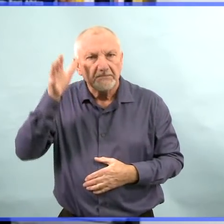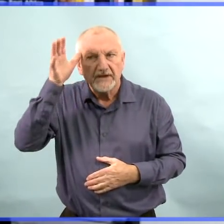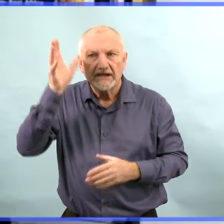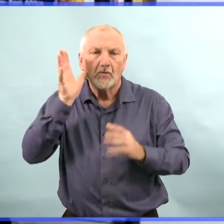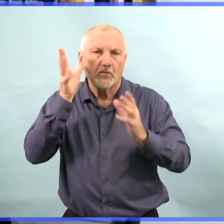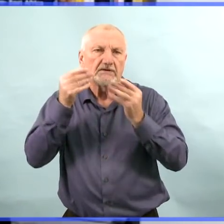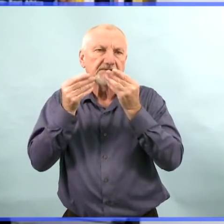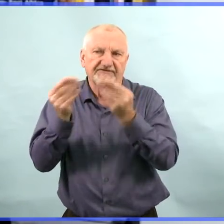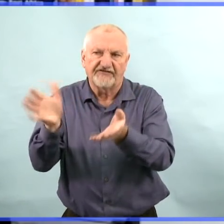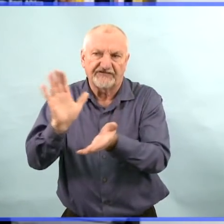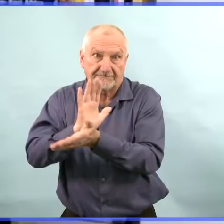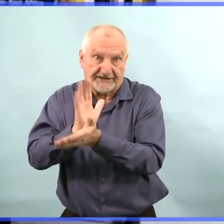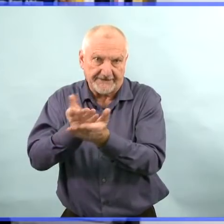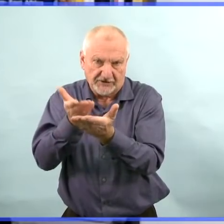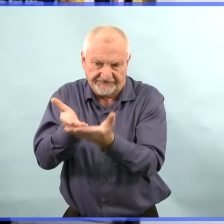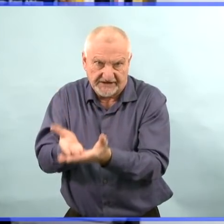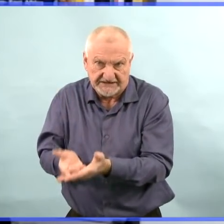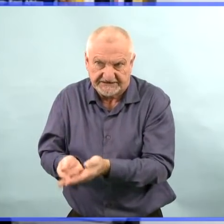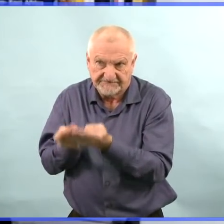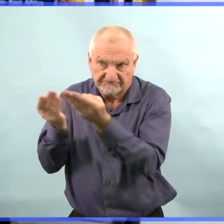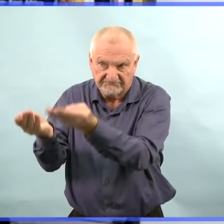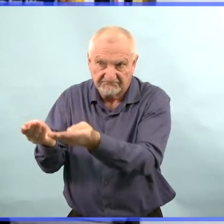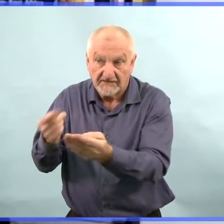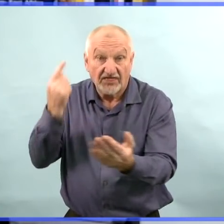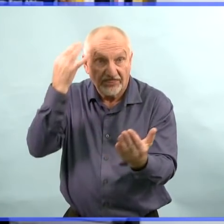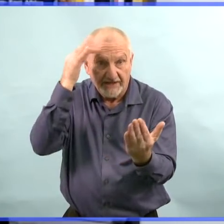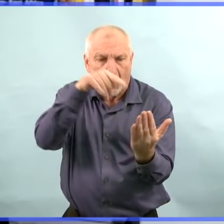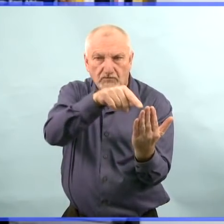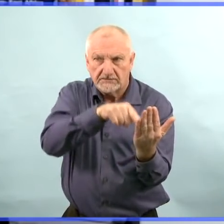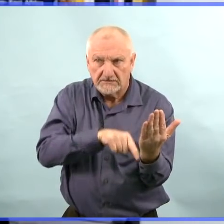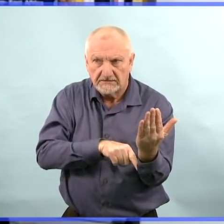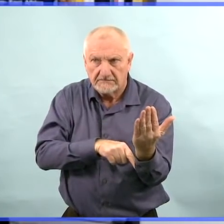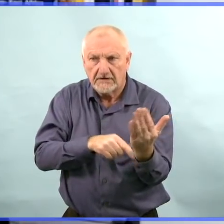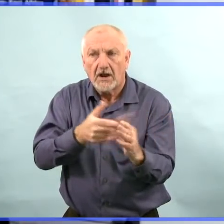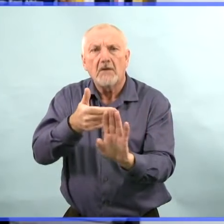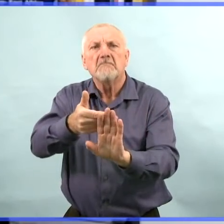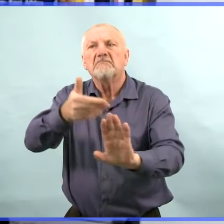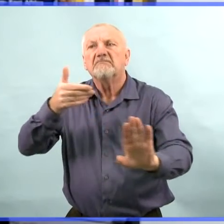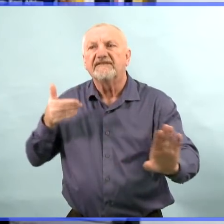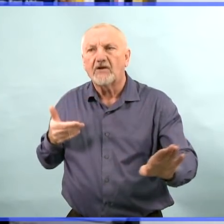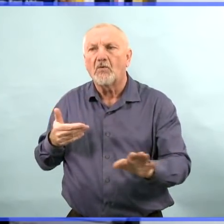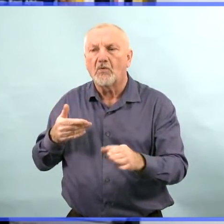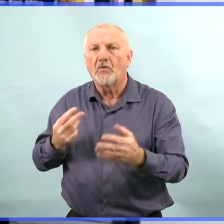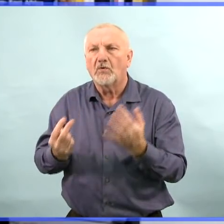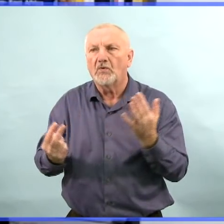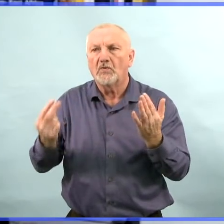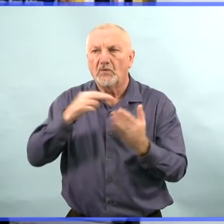ahead of time so that they do have time to review the information um and also have time to talk